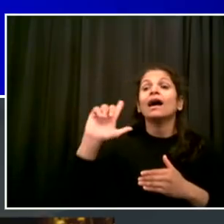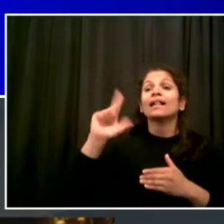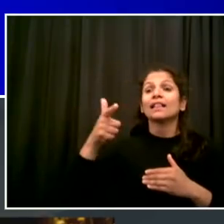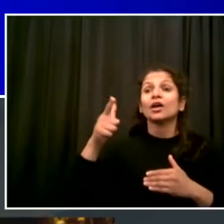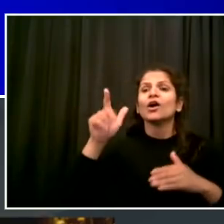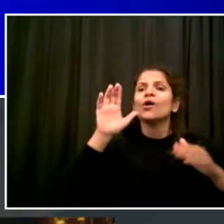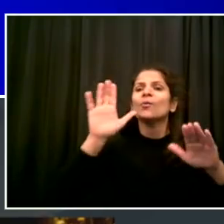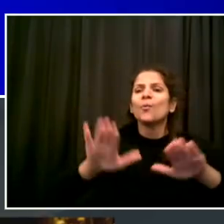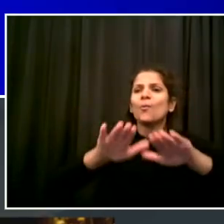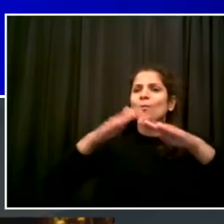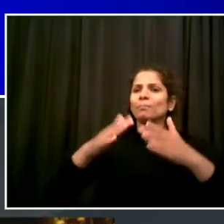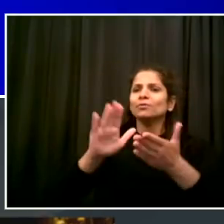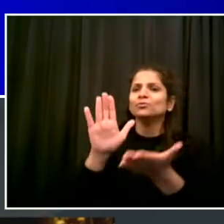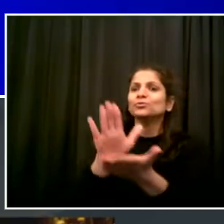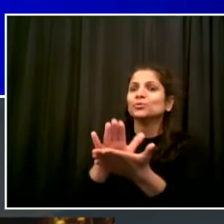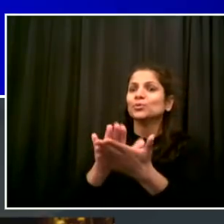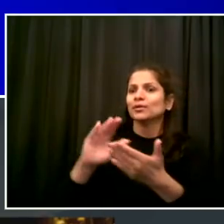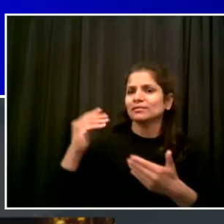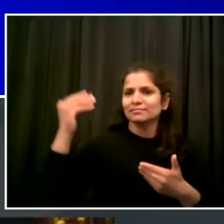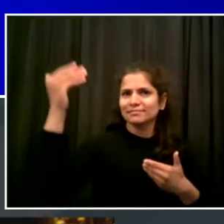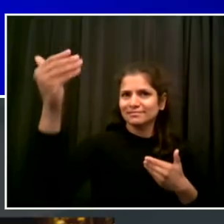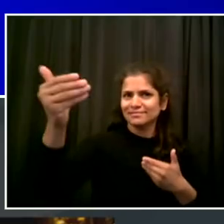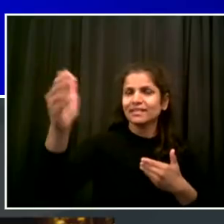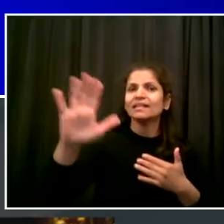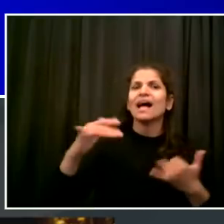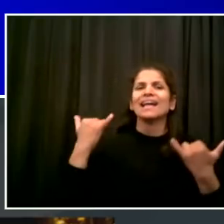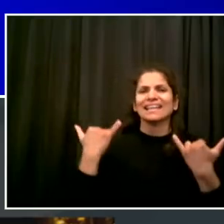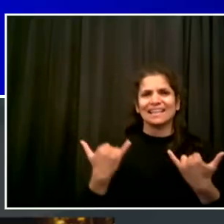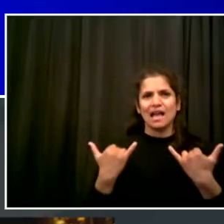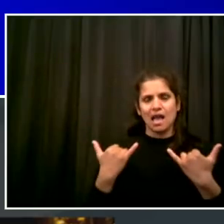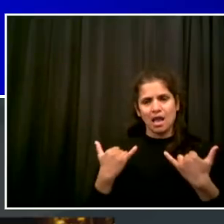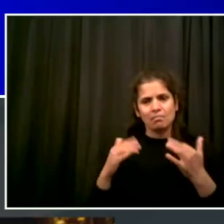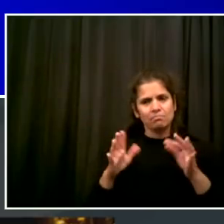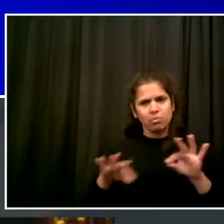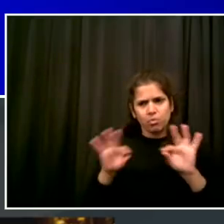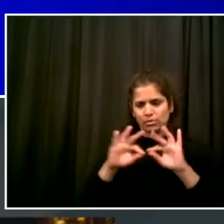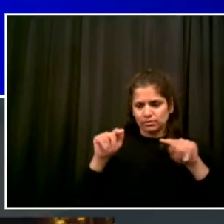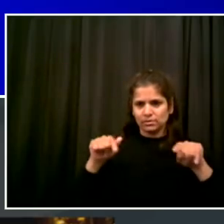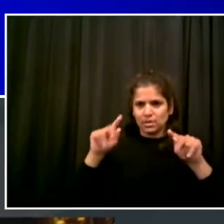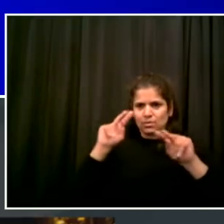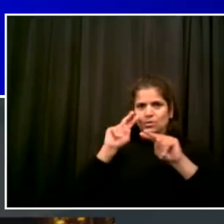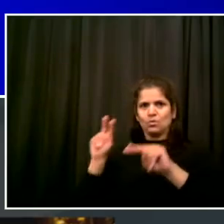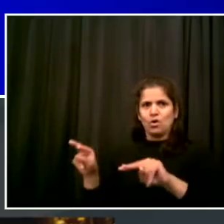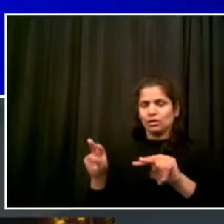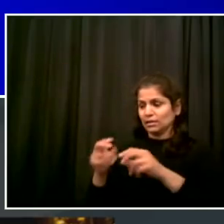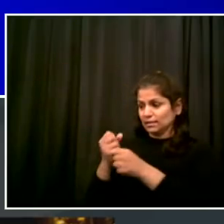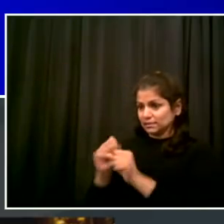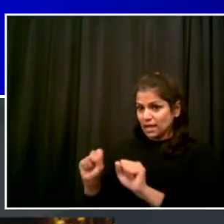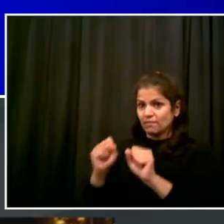WILL PHAP ENWITH THE SCHOOLS BECAUSE THAT SAYS A LOT ABOUT